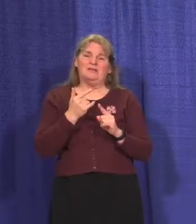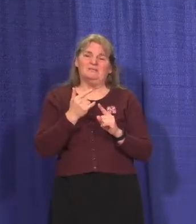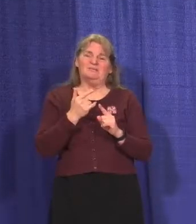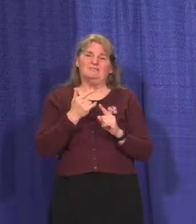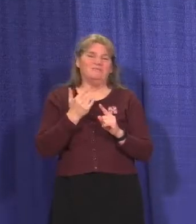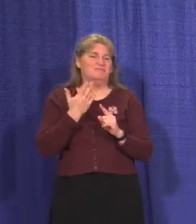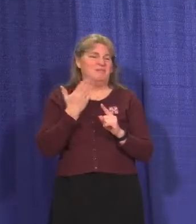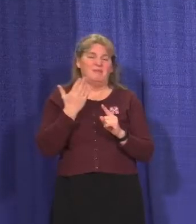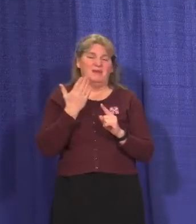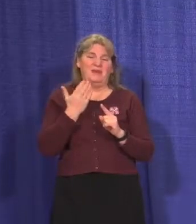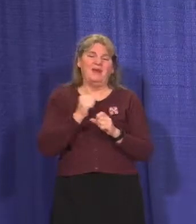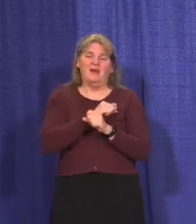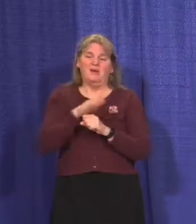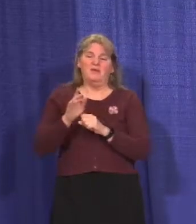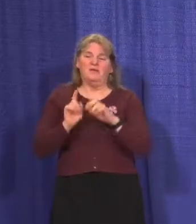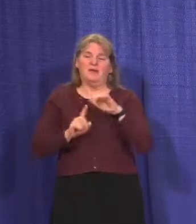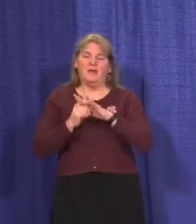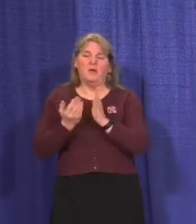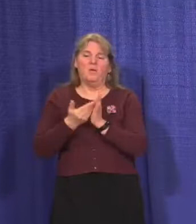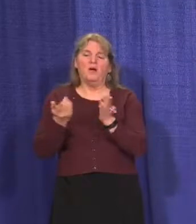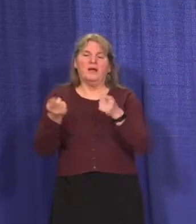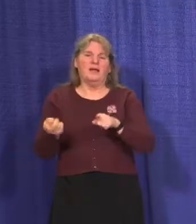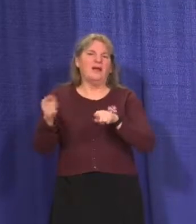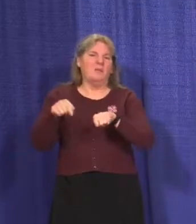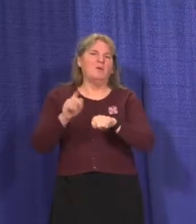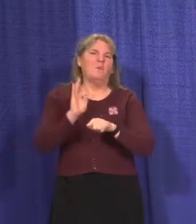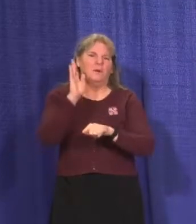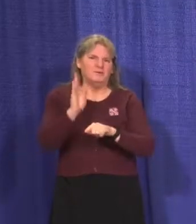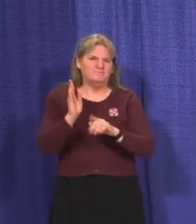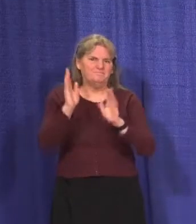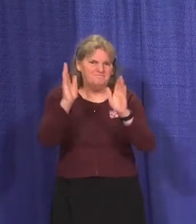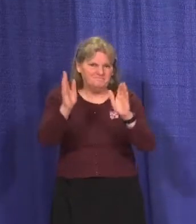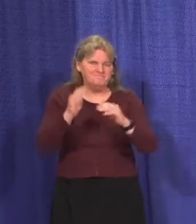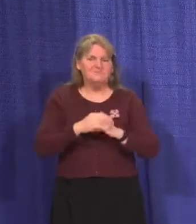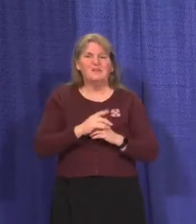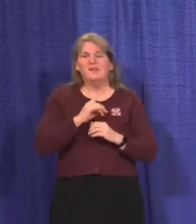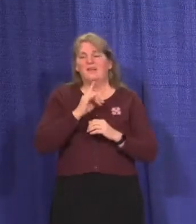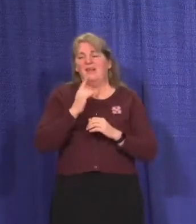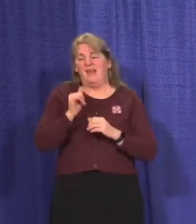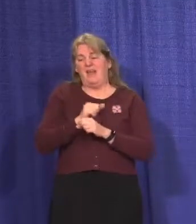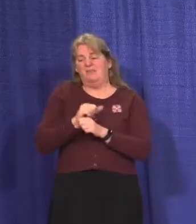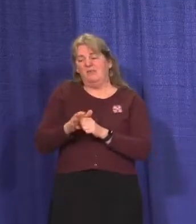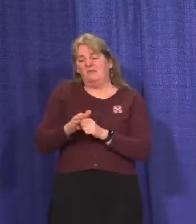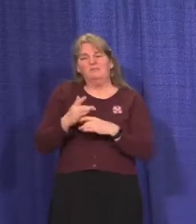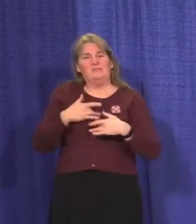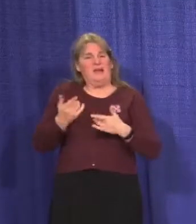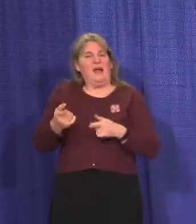we see COVID here again. We are not completely immune